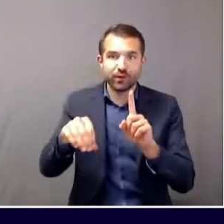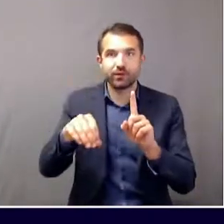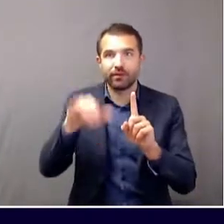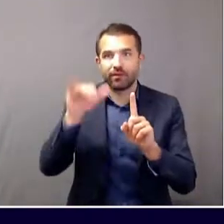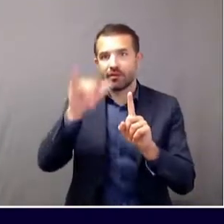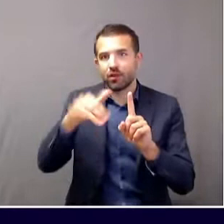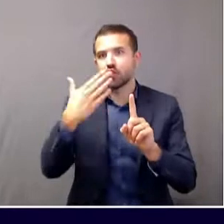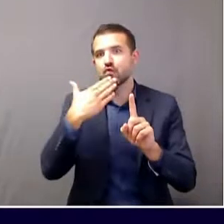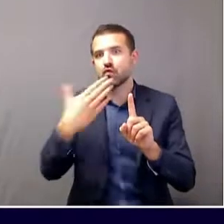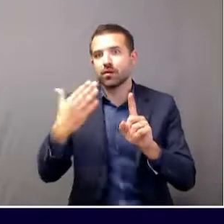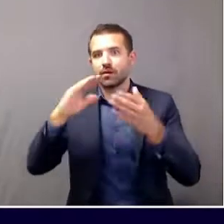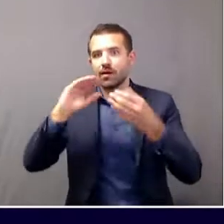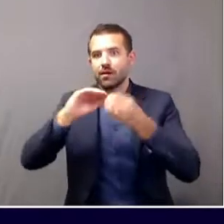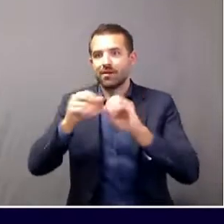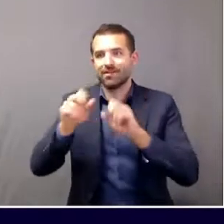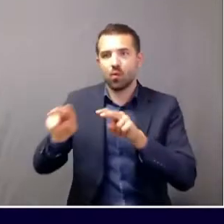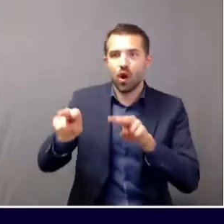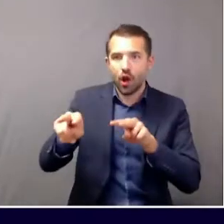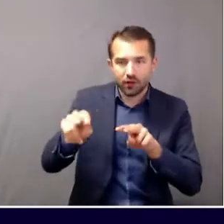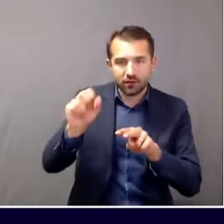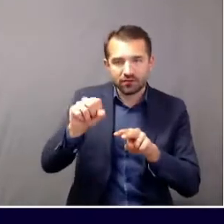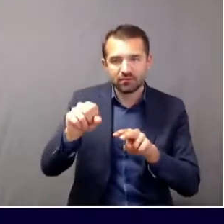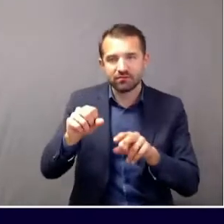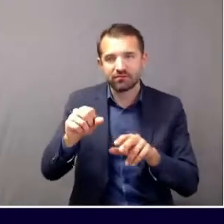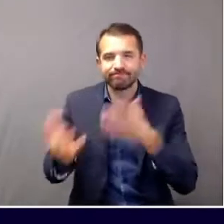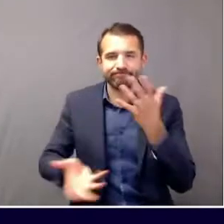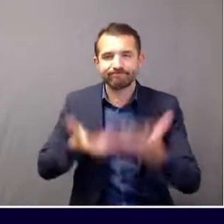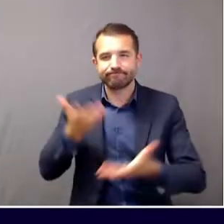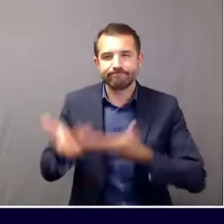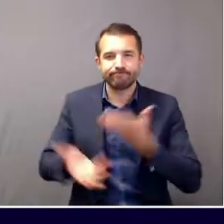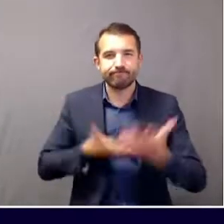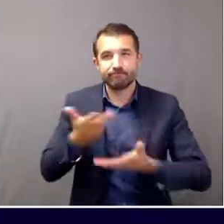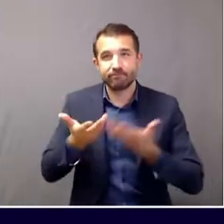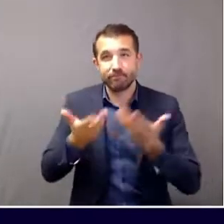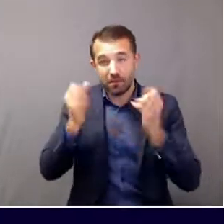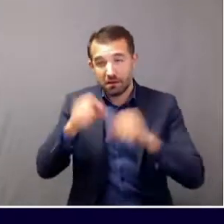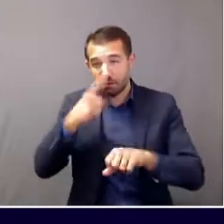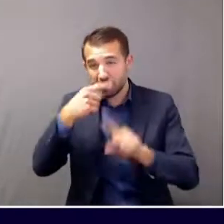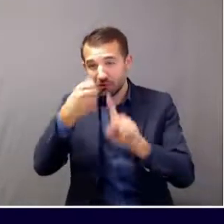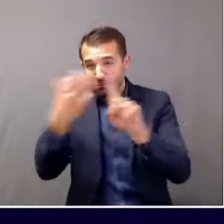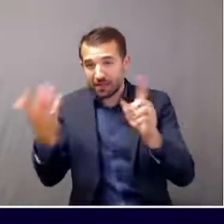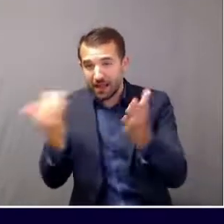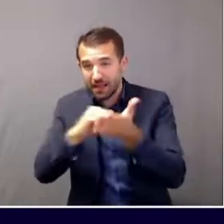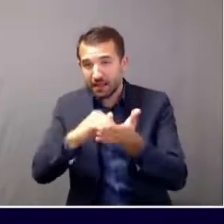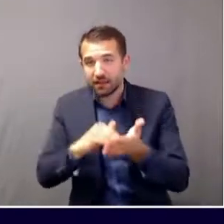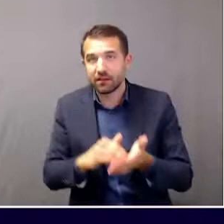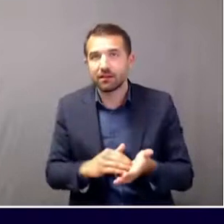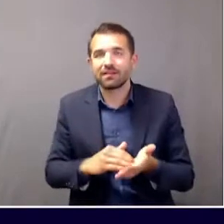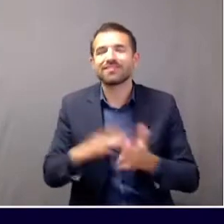can you explain that a little